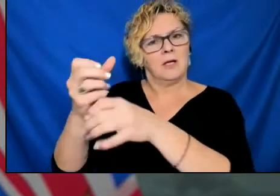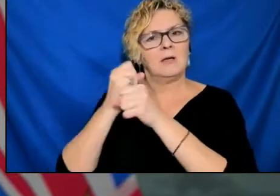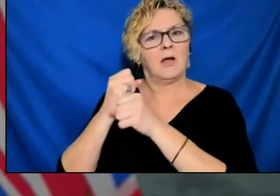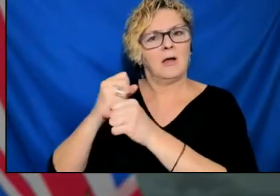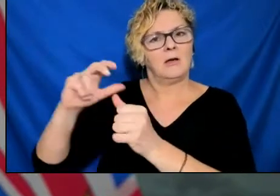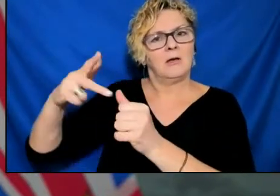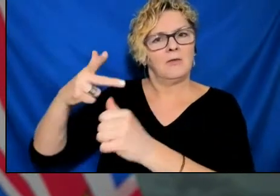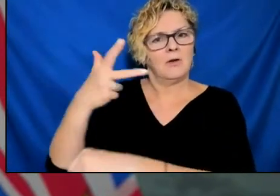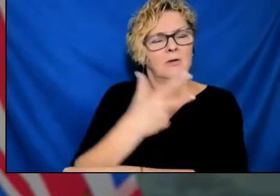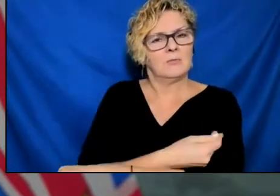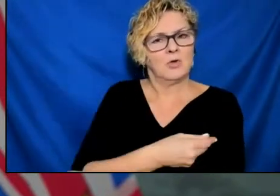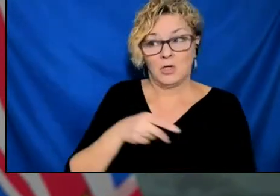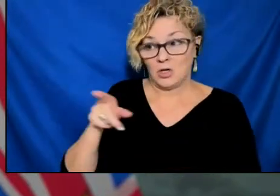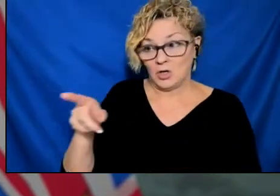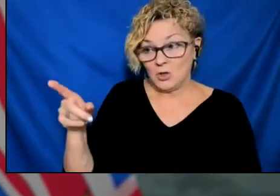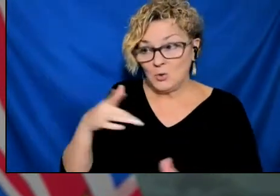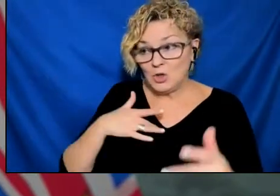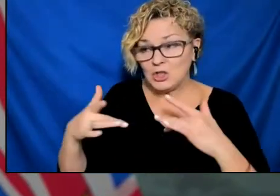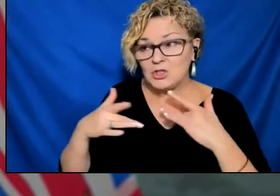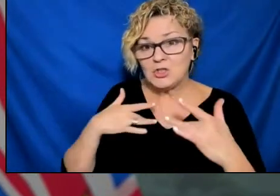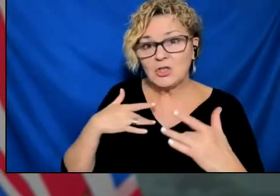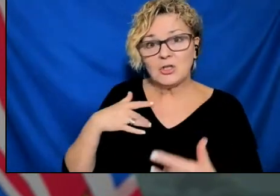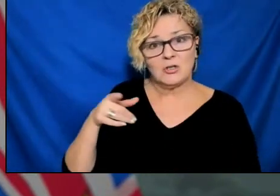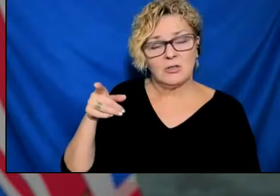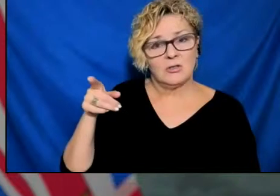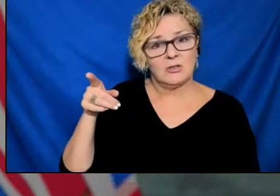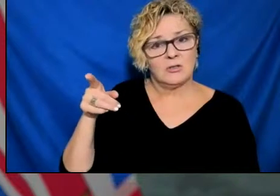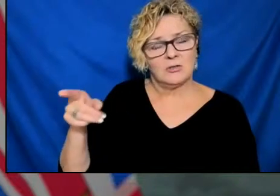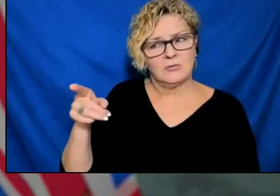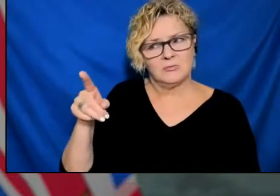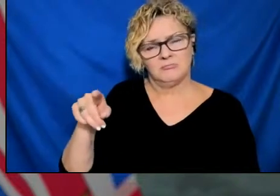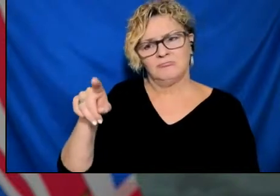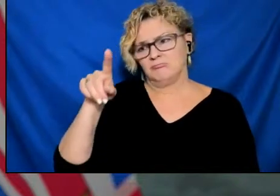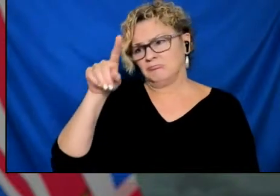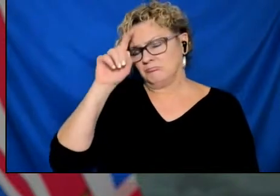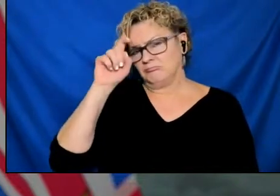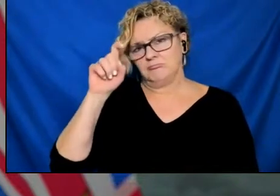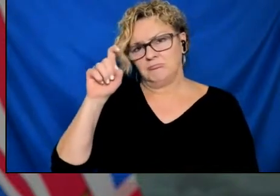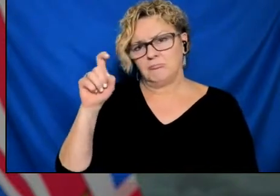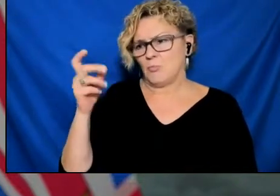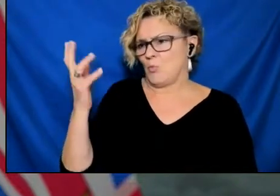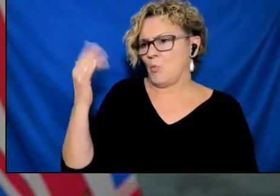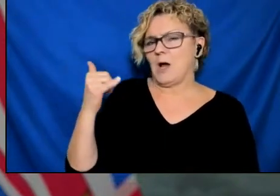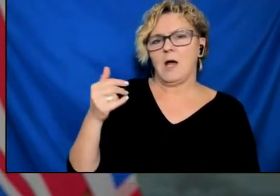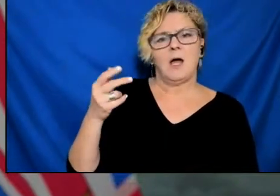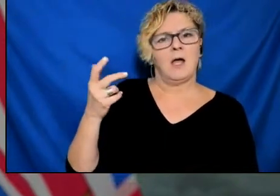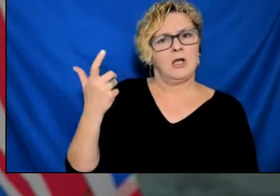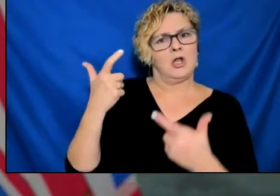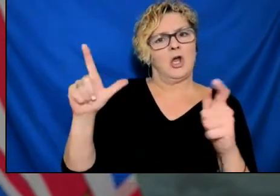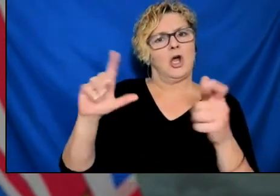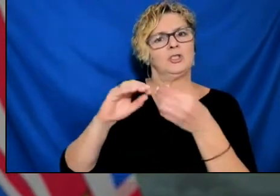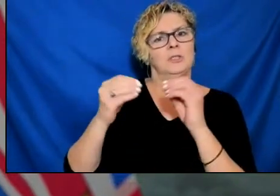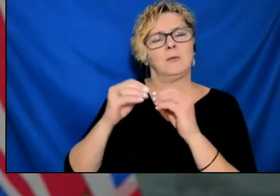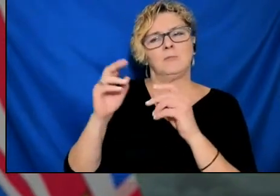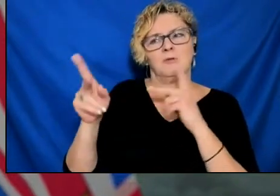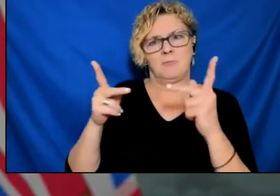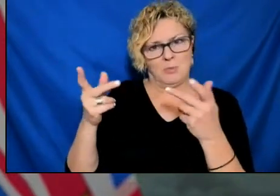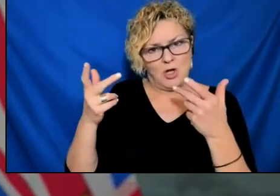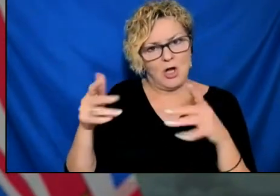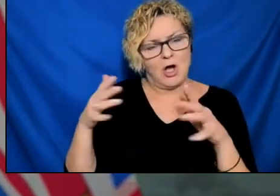doses wasn't meant to be as high as perhaps second doses. But does this strike either of